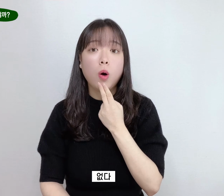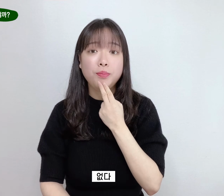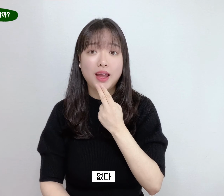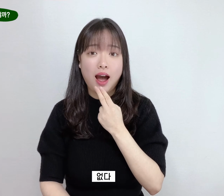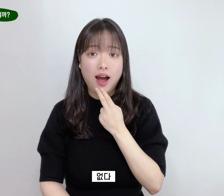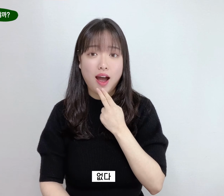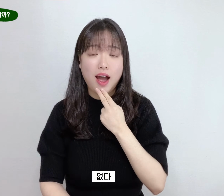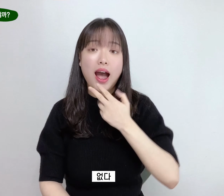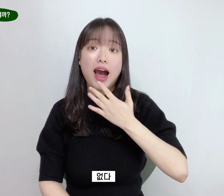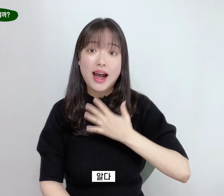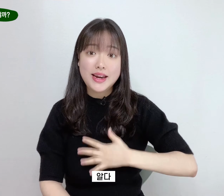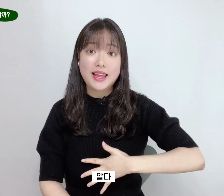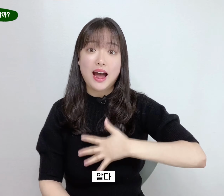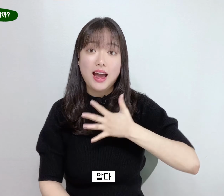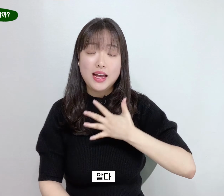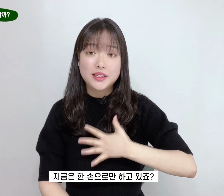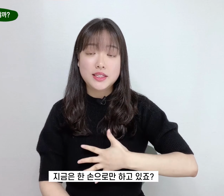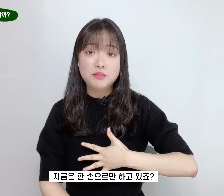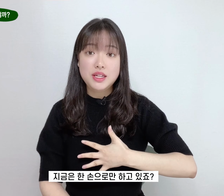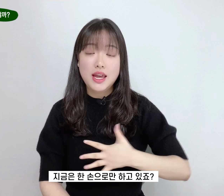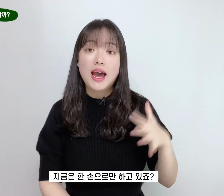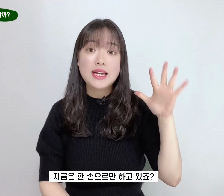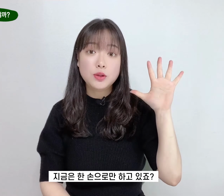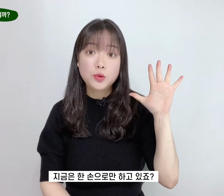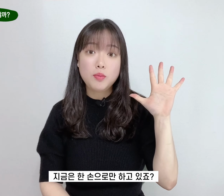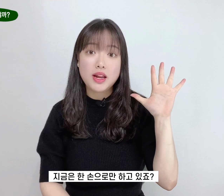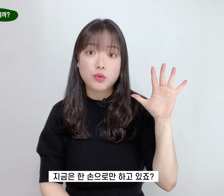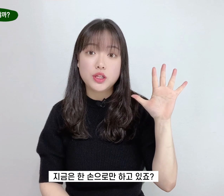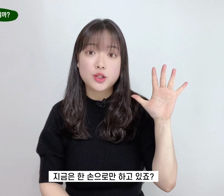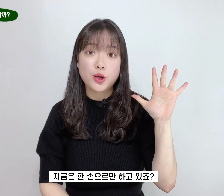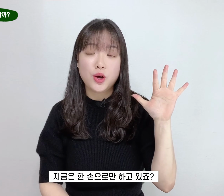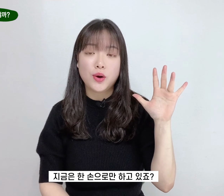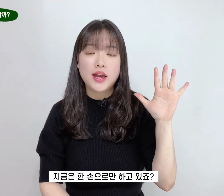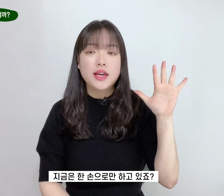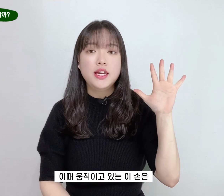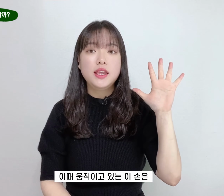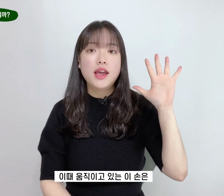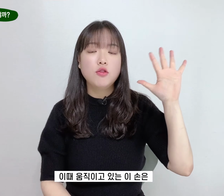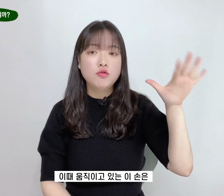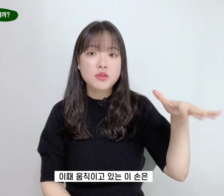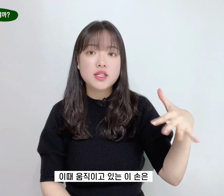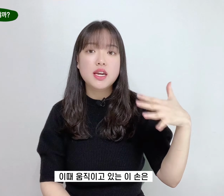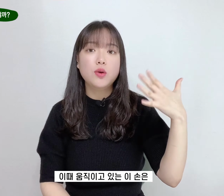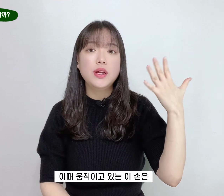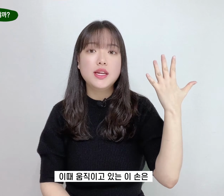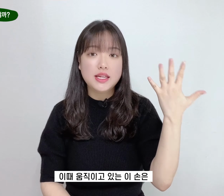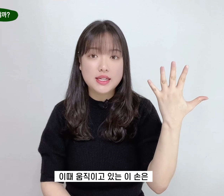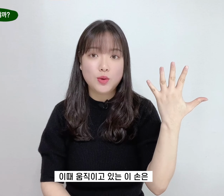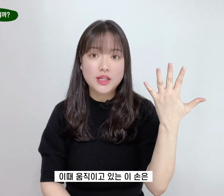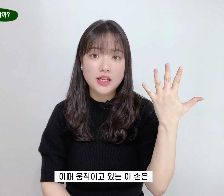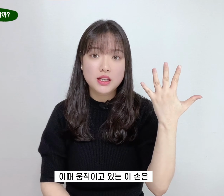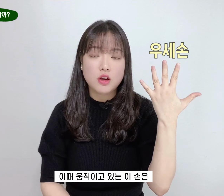none You know, you're only doing it with one hand right now? At this time, the hand that is moving